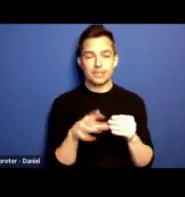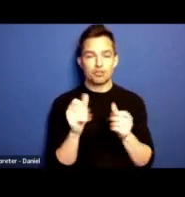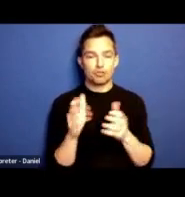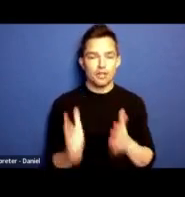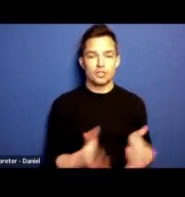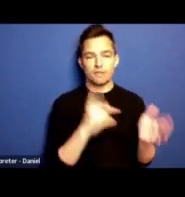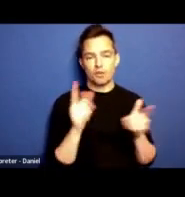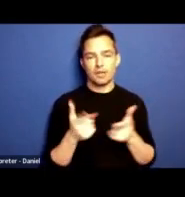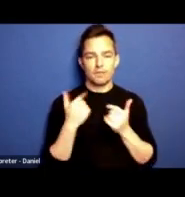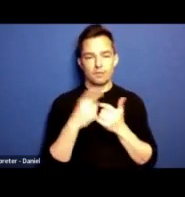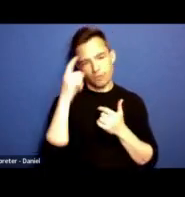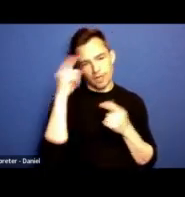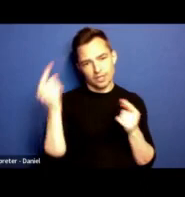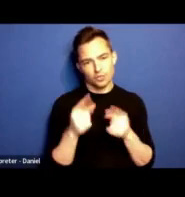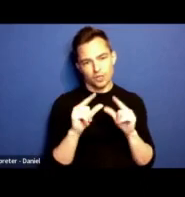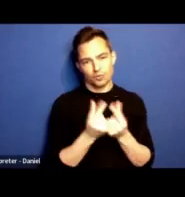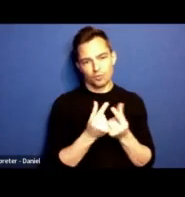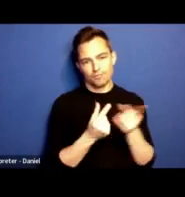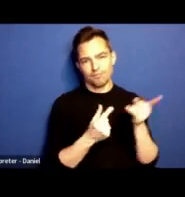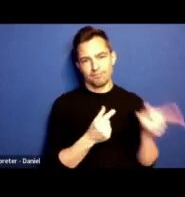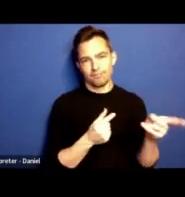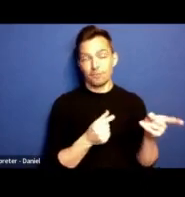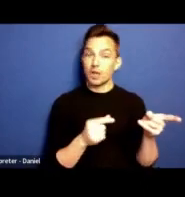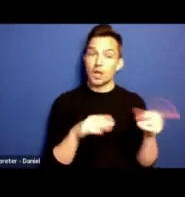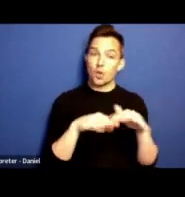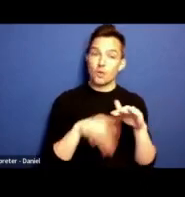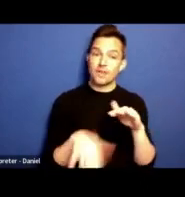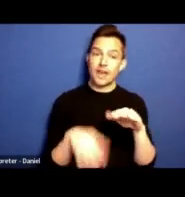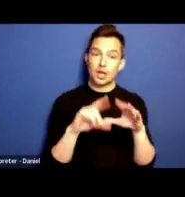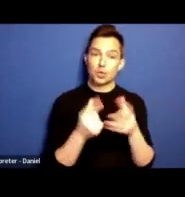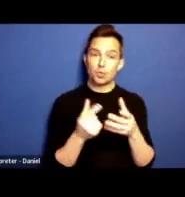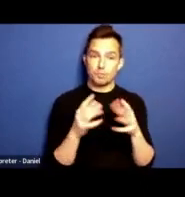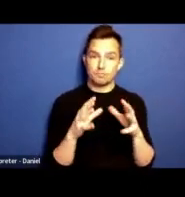brain injury group. And within that group, there was another